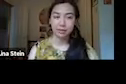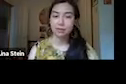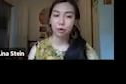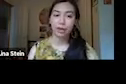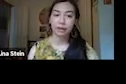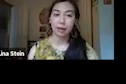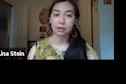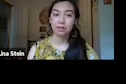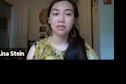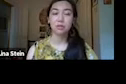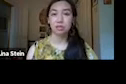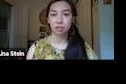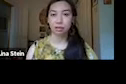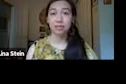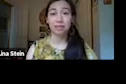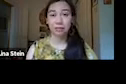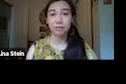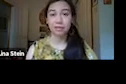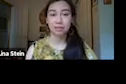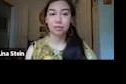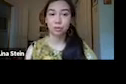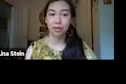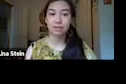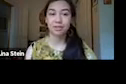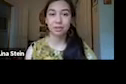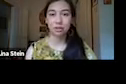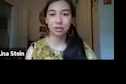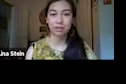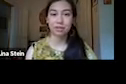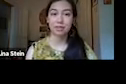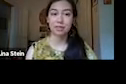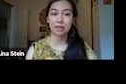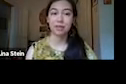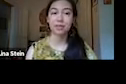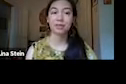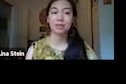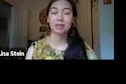and happiness which has increased 11 percentage points since 2016 and